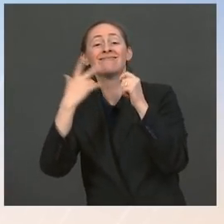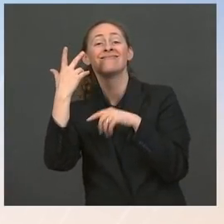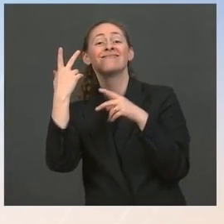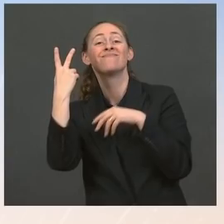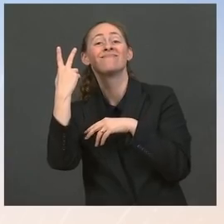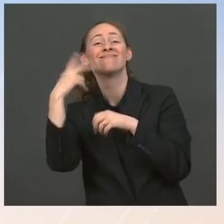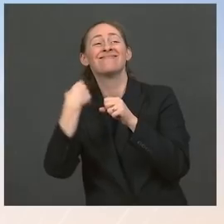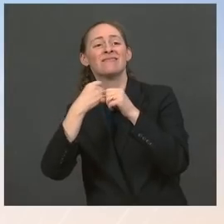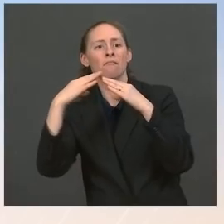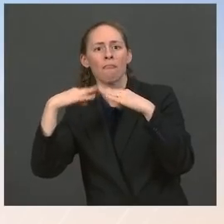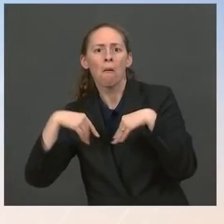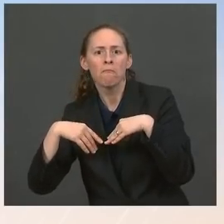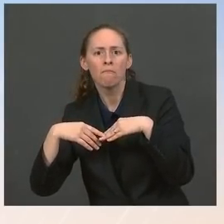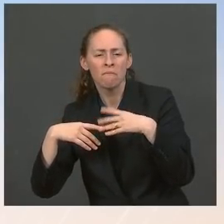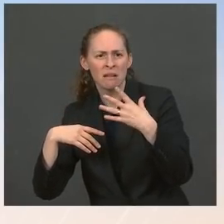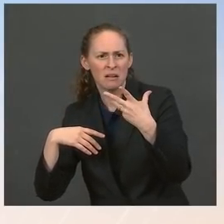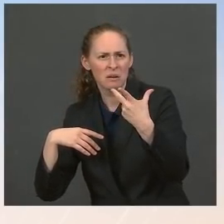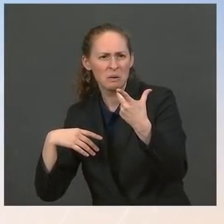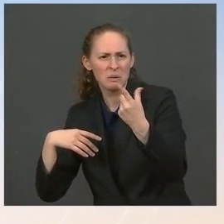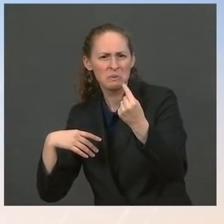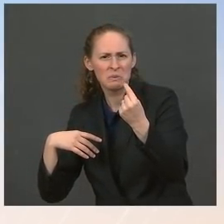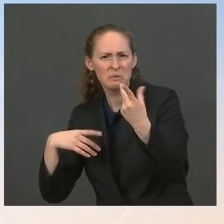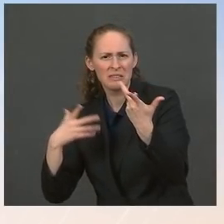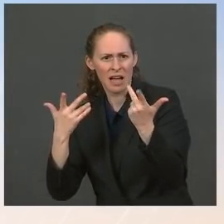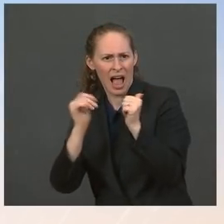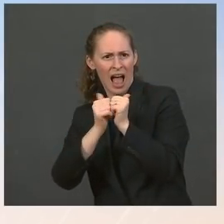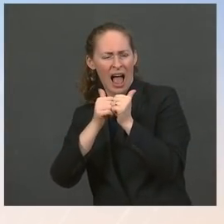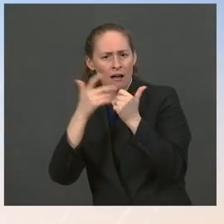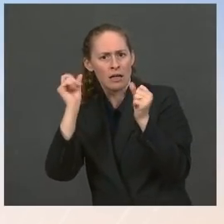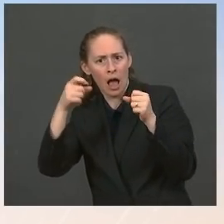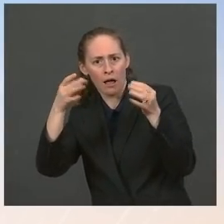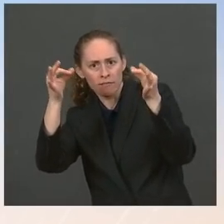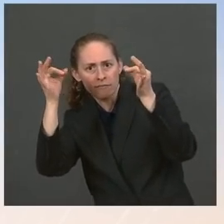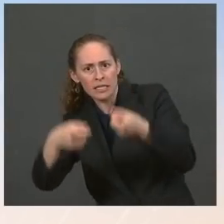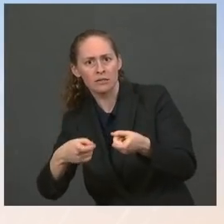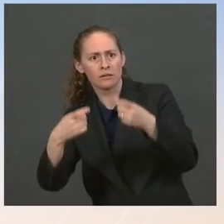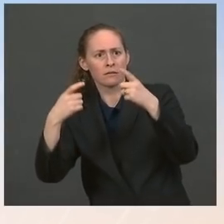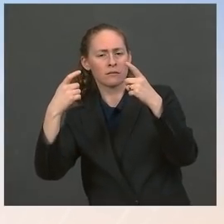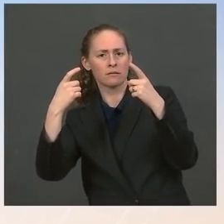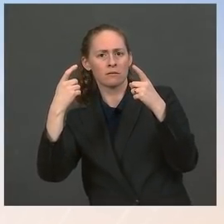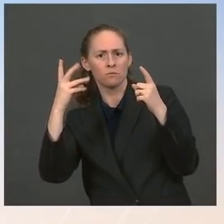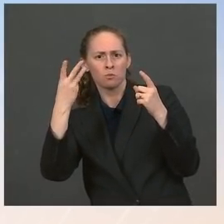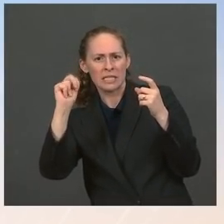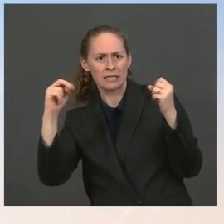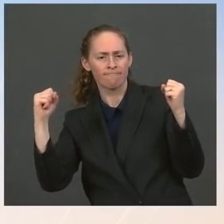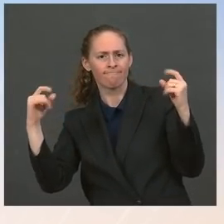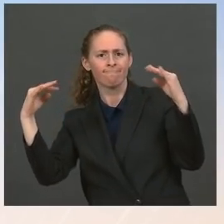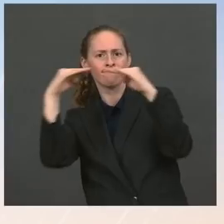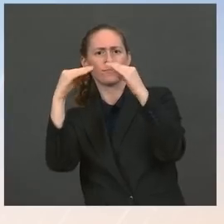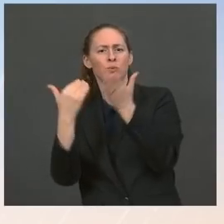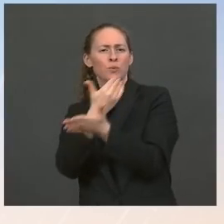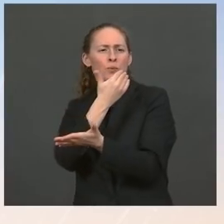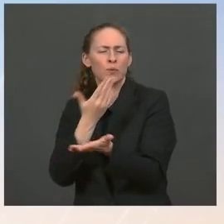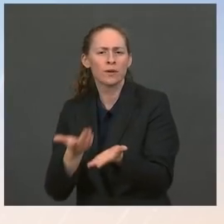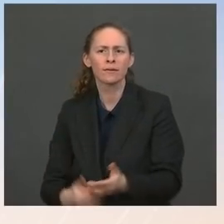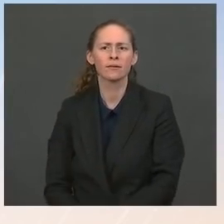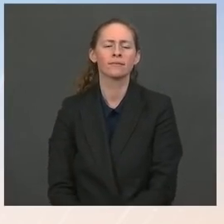Secretary Buttigieg: Well, that's the beginning. Right? I mean, you know, the short answer is: as fast as many of these agencies and workforces